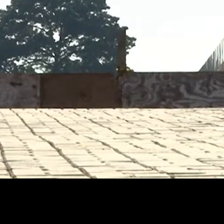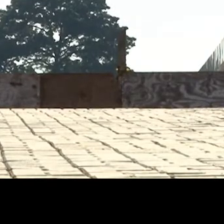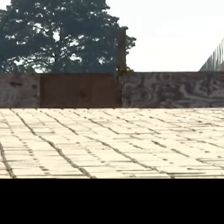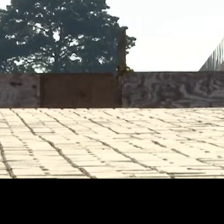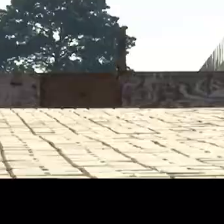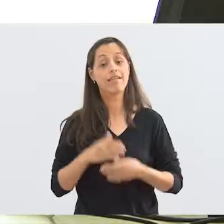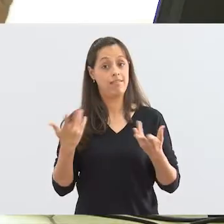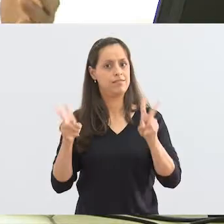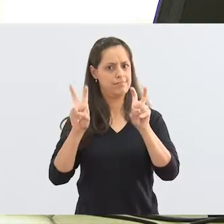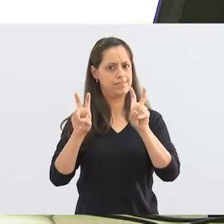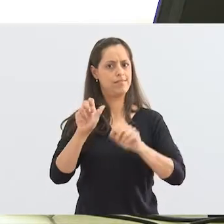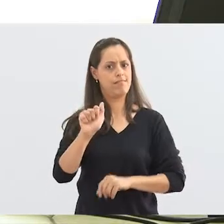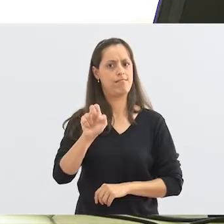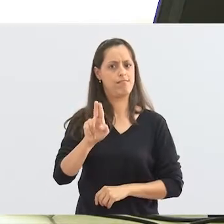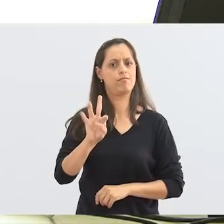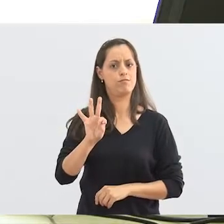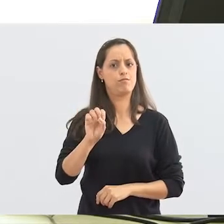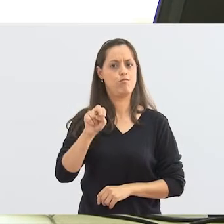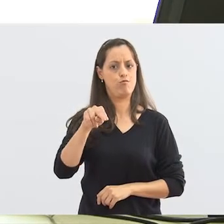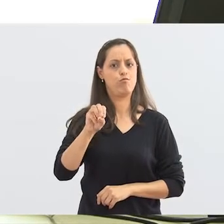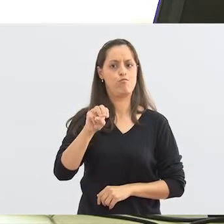People need to make a drawing to solve this kind of problem...